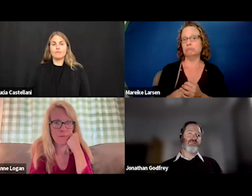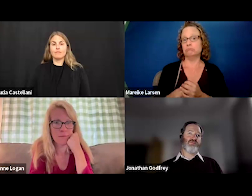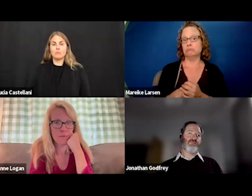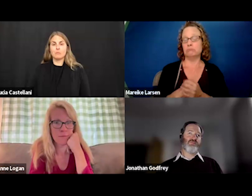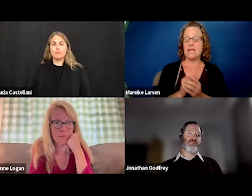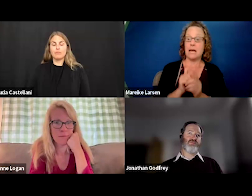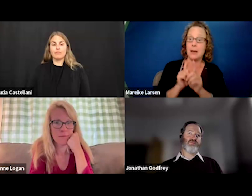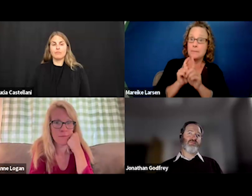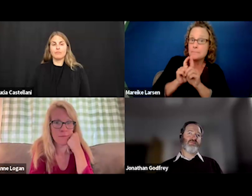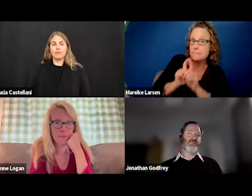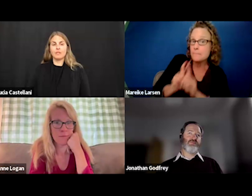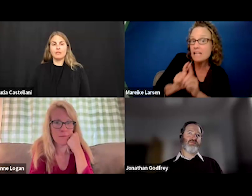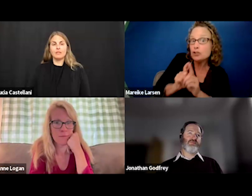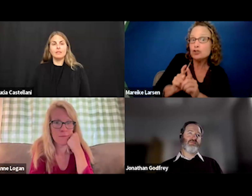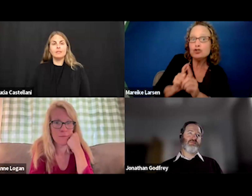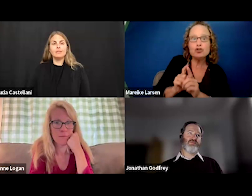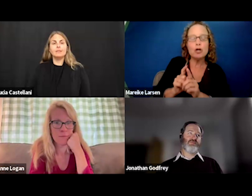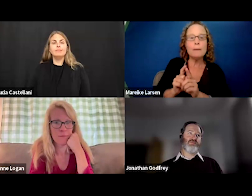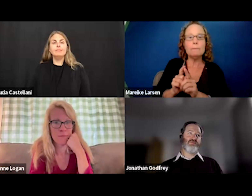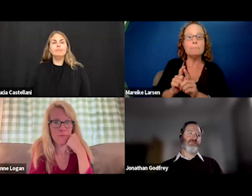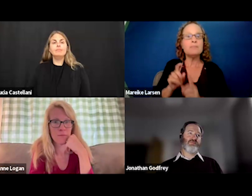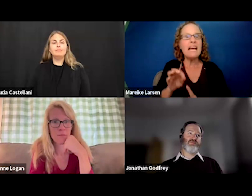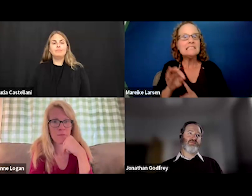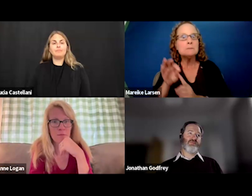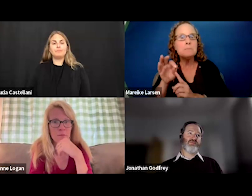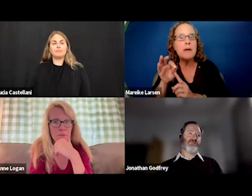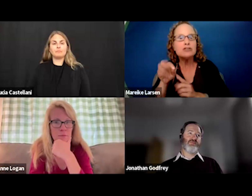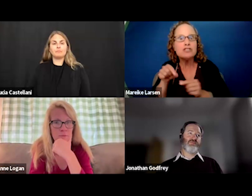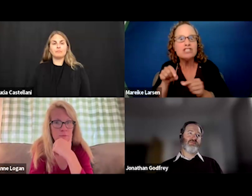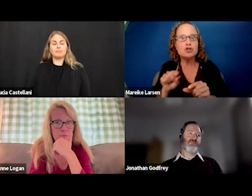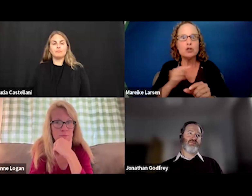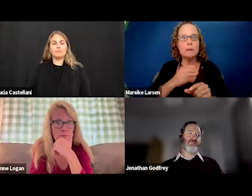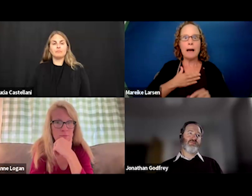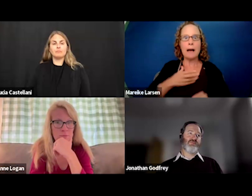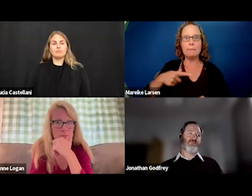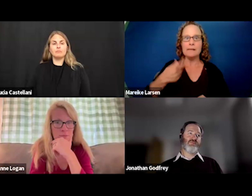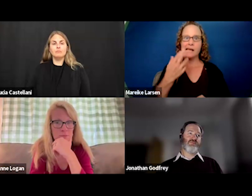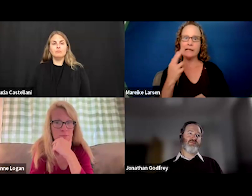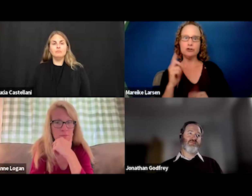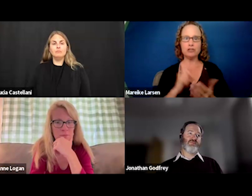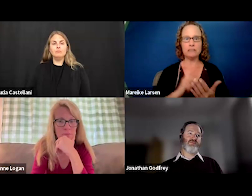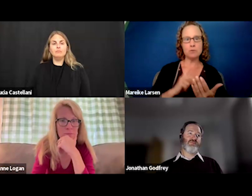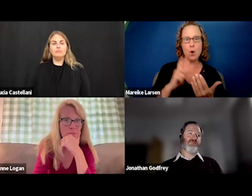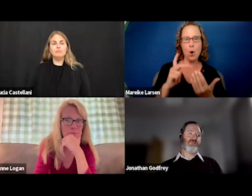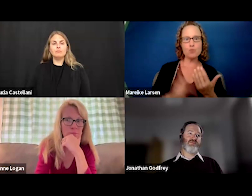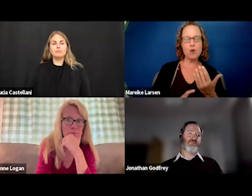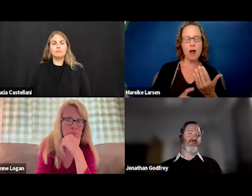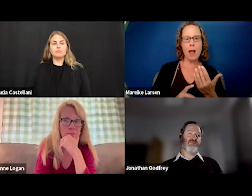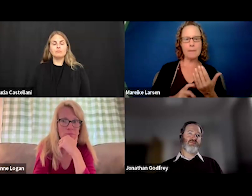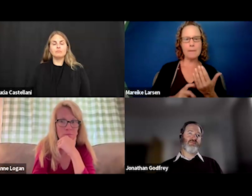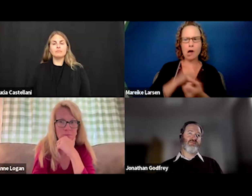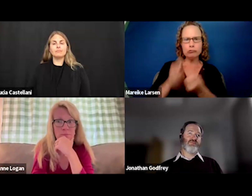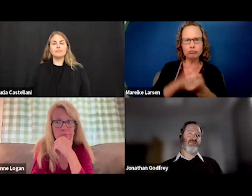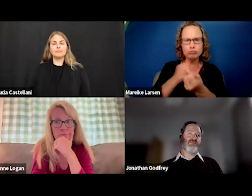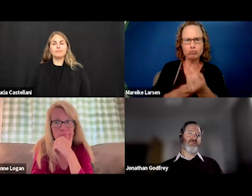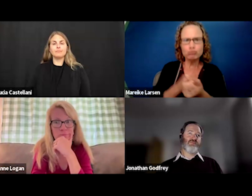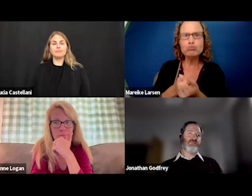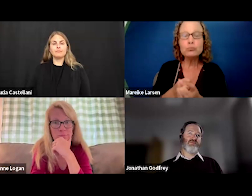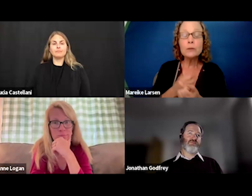throughout my life, especially during my PhD, where I have had my advisor and mentor who has not only